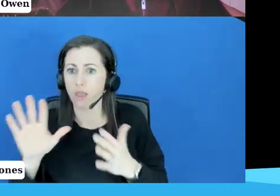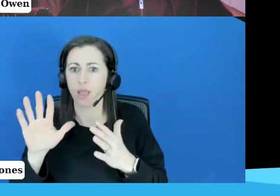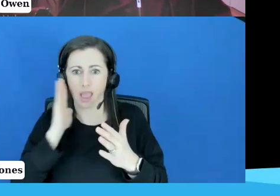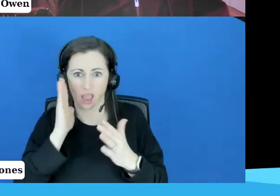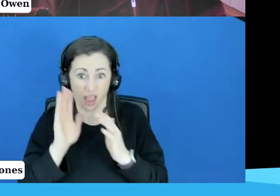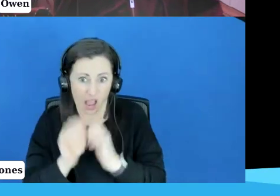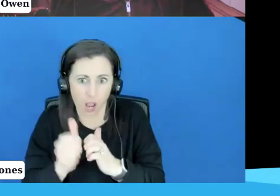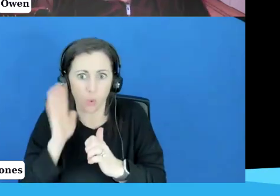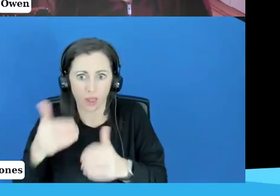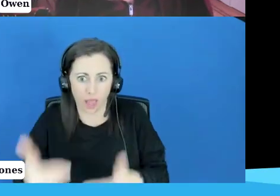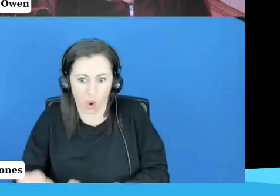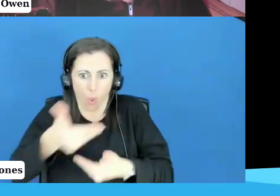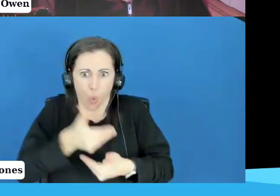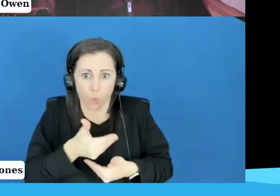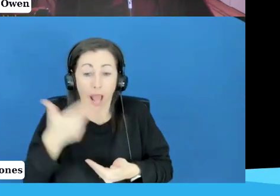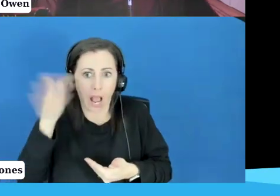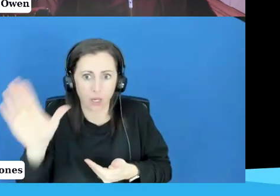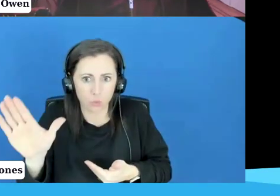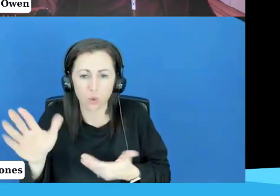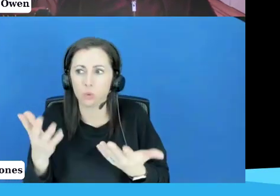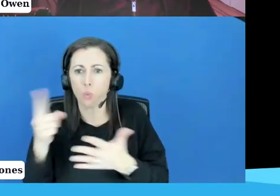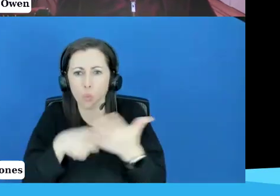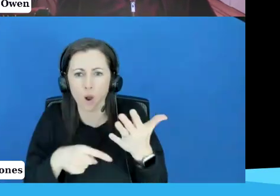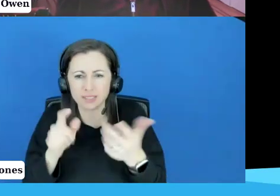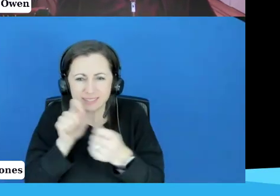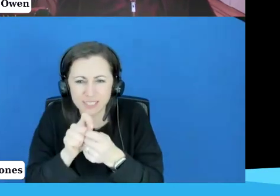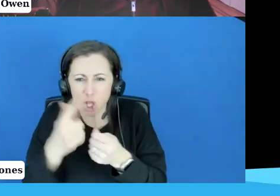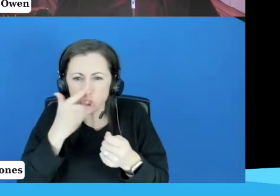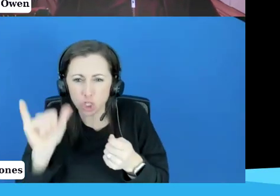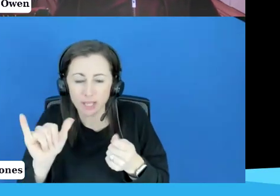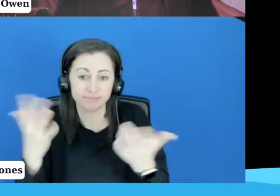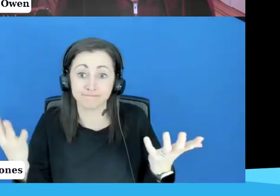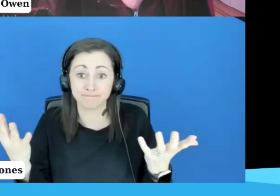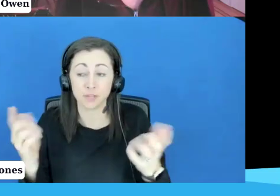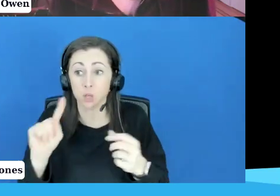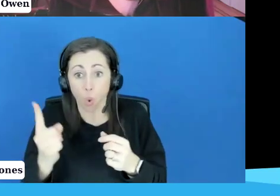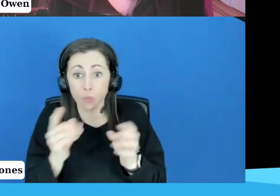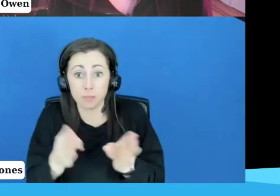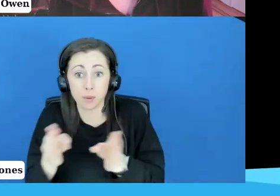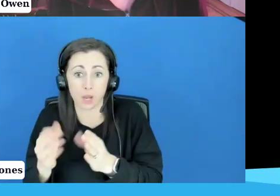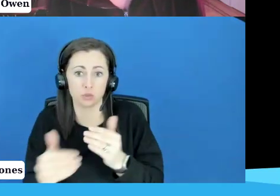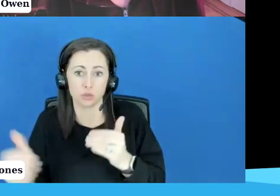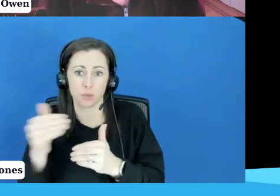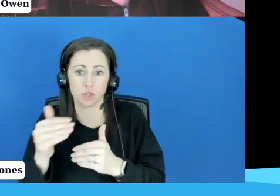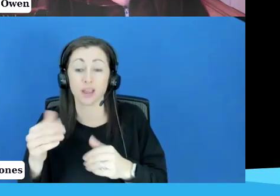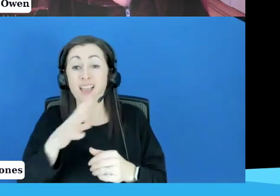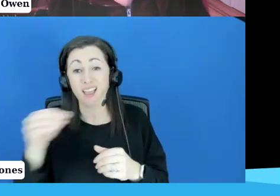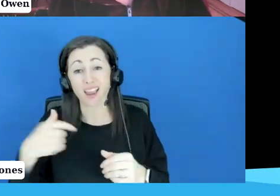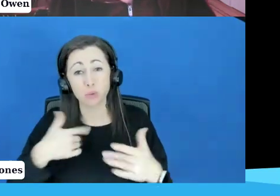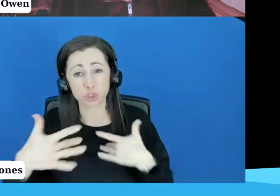or how everything's going to shake out. You can only prepare so much. I was also really concerned about my marriage. We have a strong marriage.